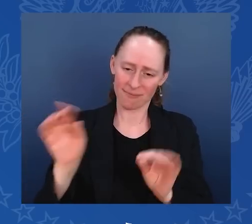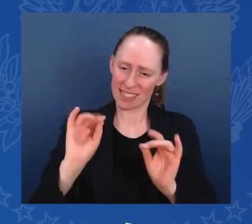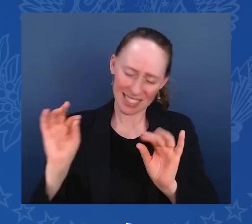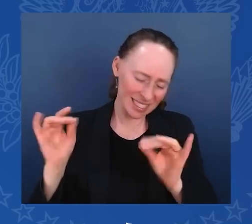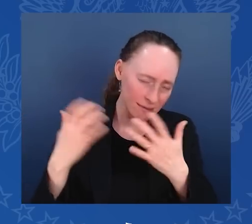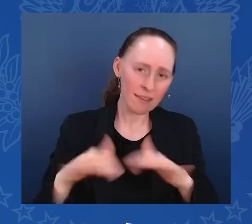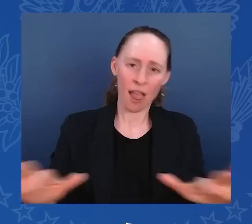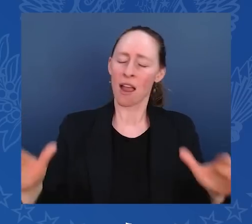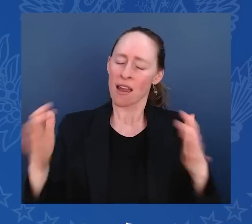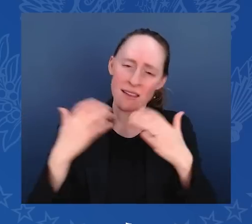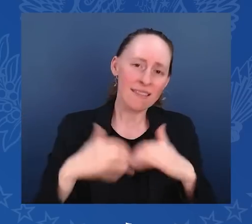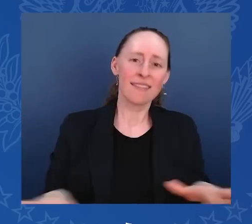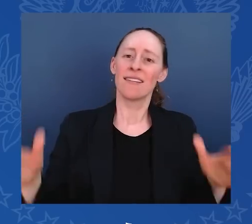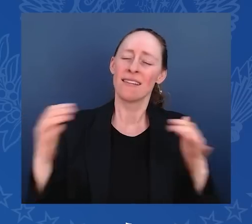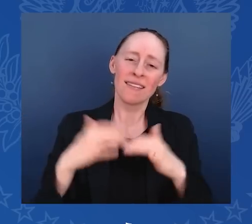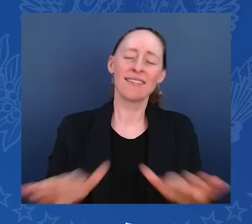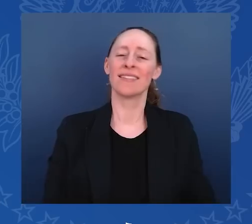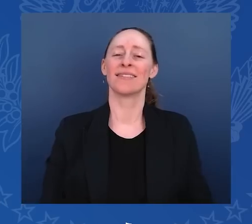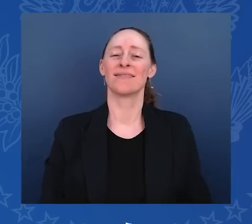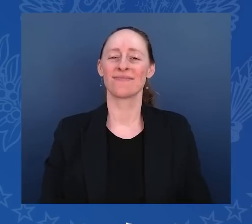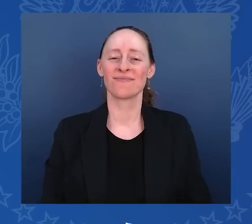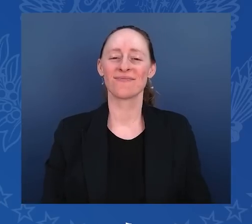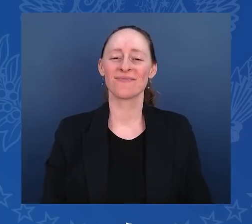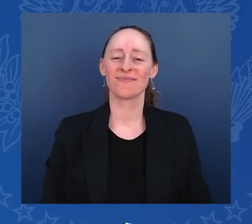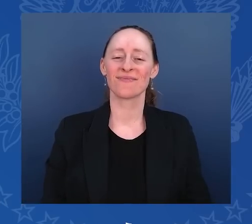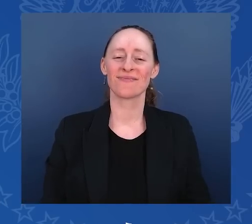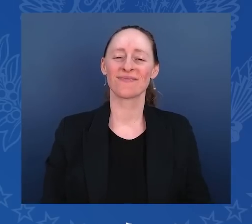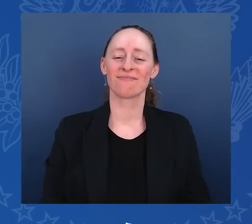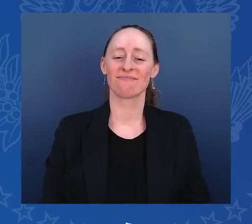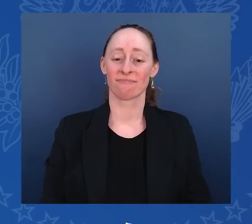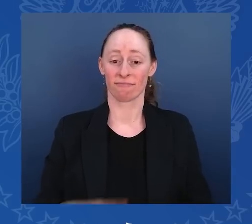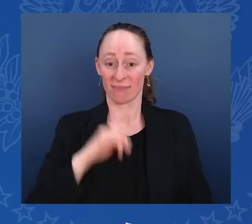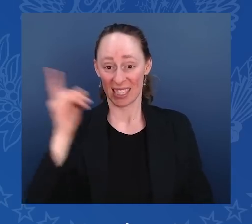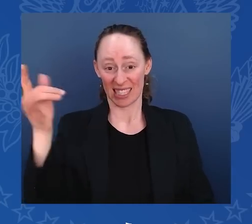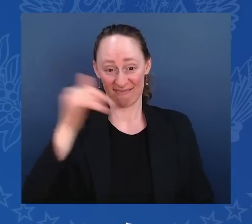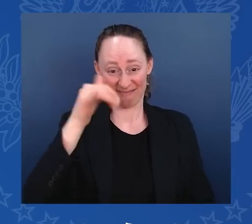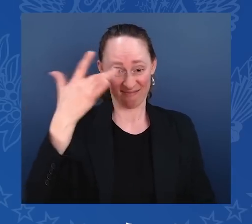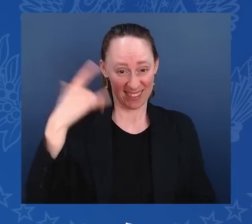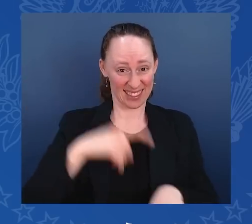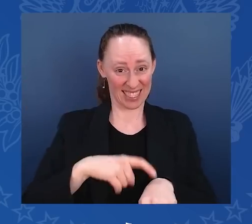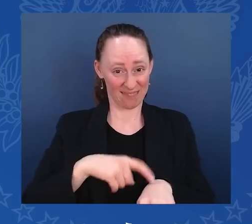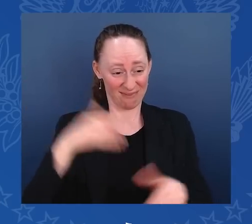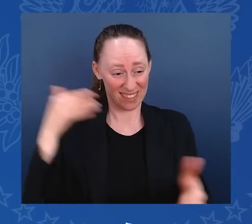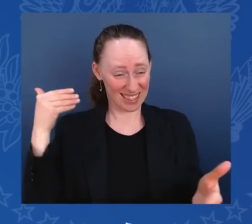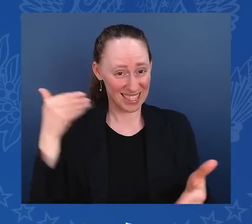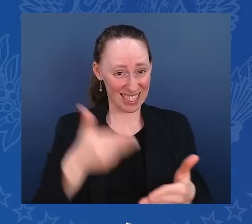that was really the focus of our activity to make sure that we reached this 235 number. Thanks, Chuck.